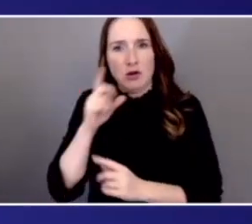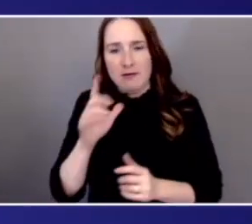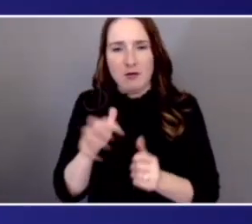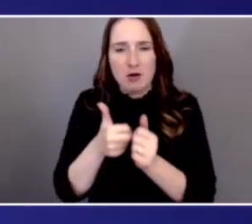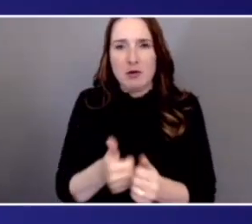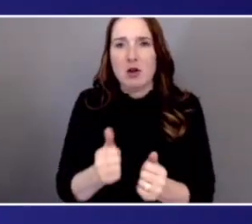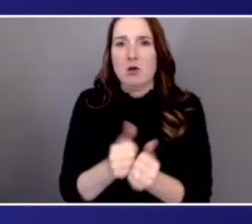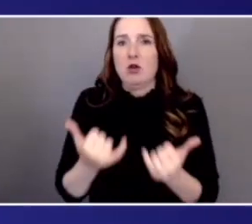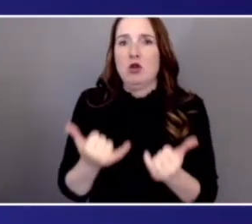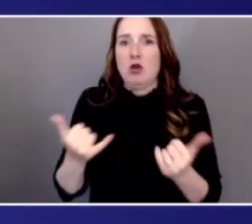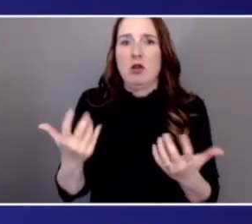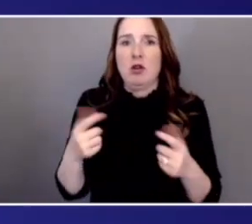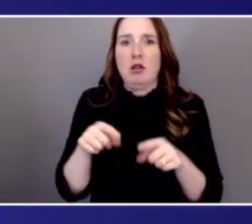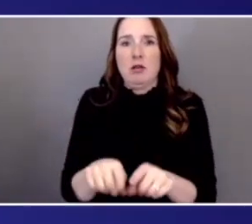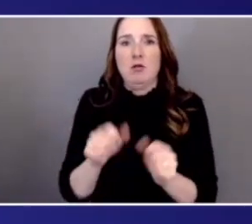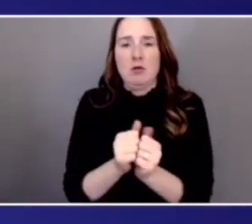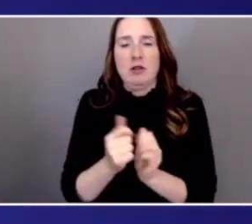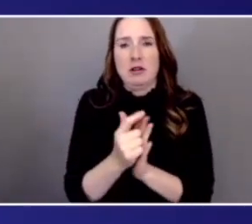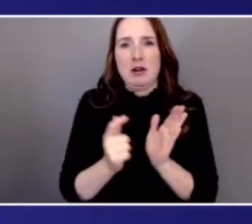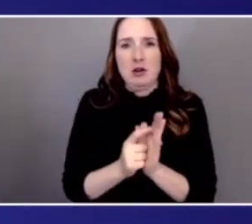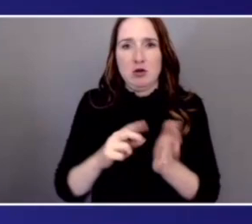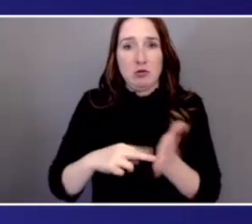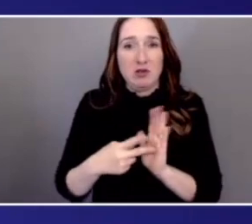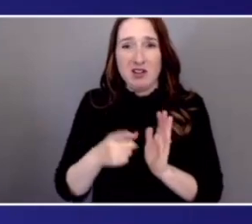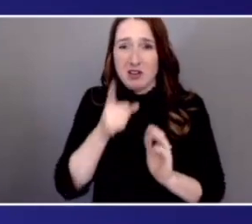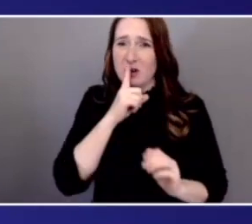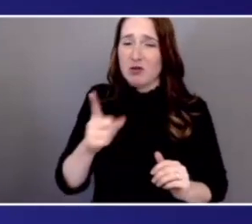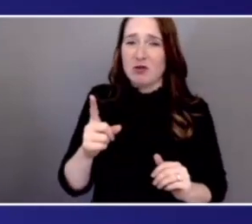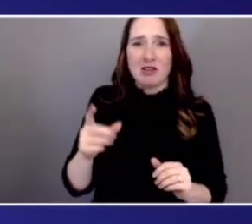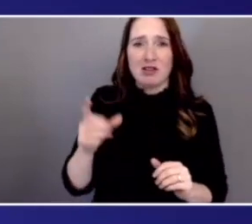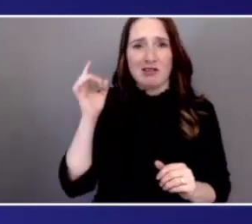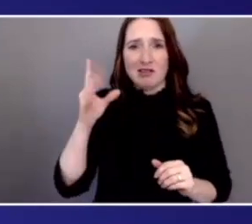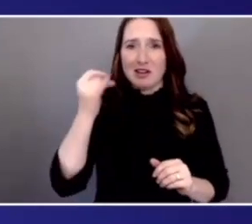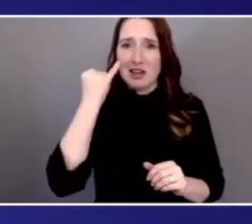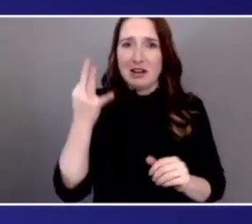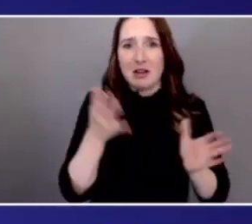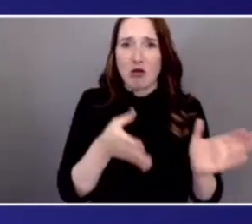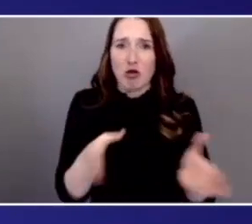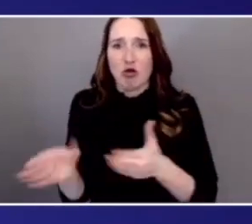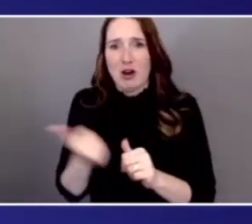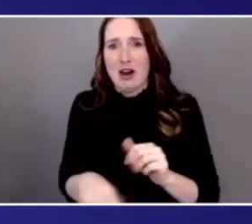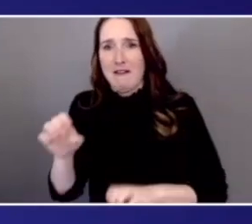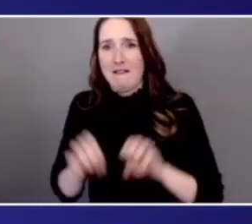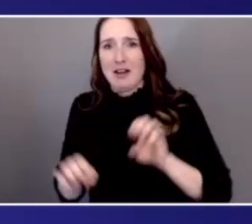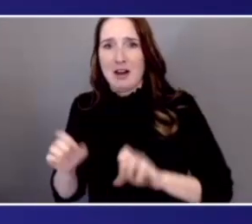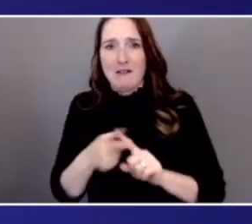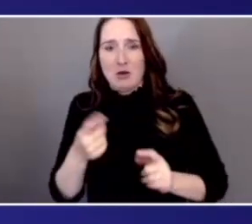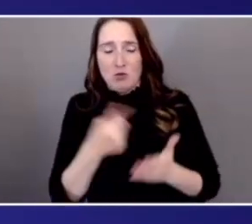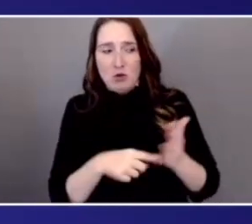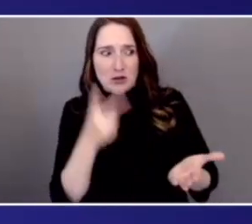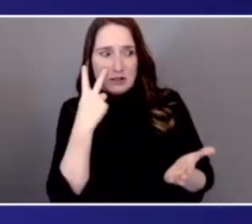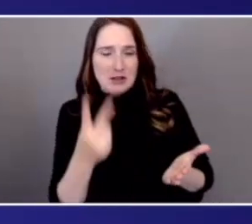It would be prudent to differ any evaluation and to looking receive the thorough thoughtful attention it deserves.